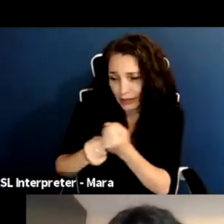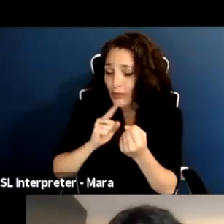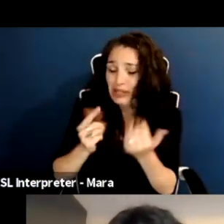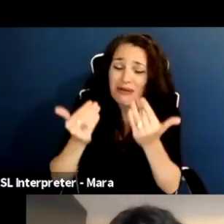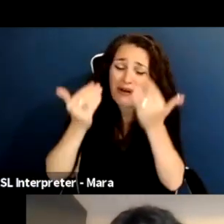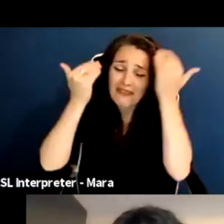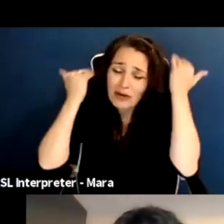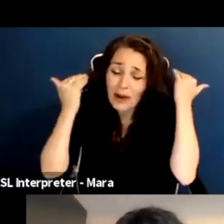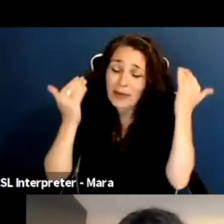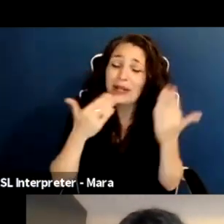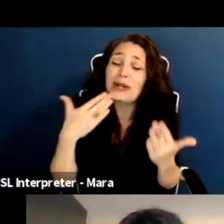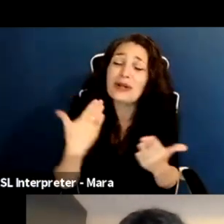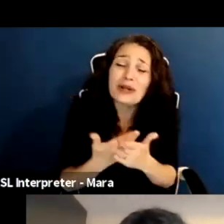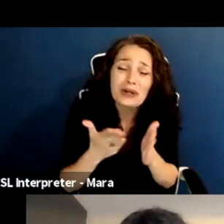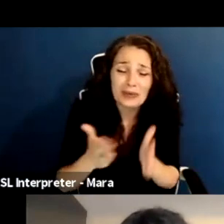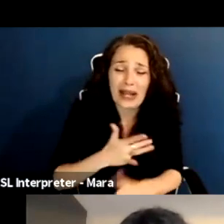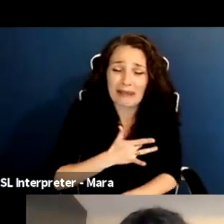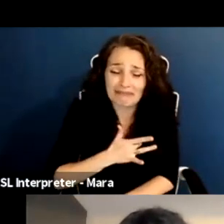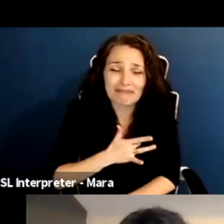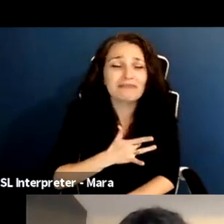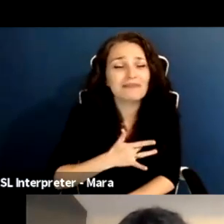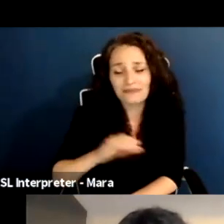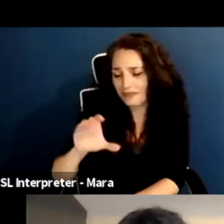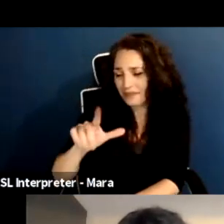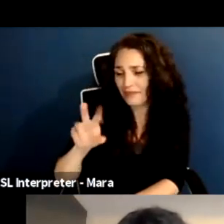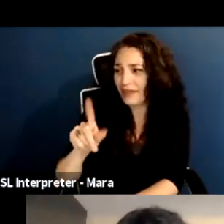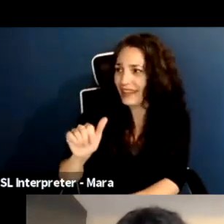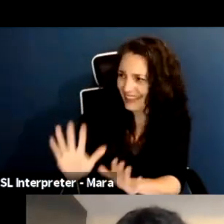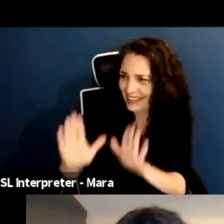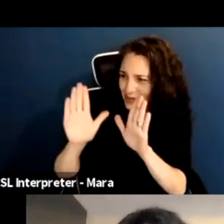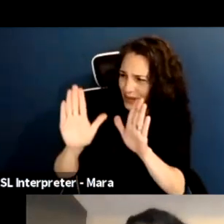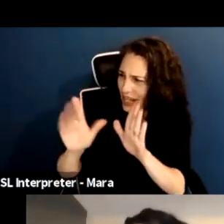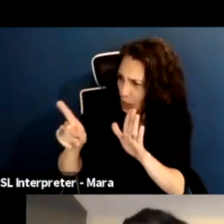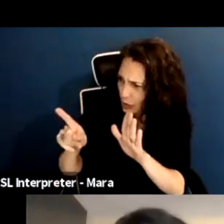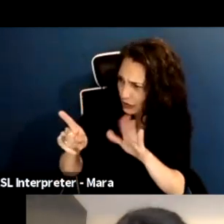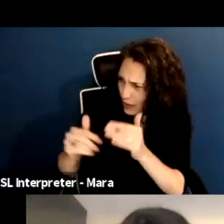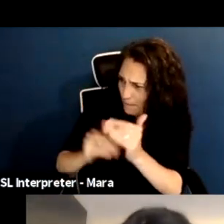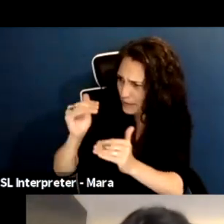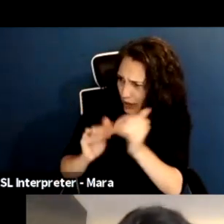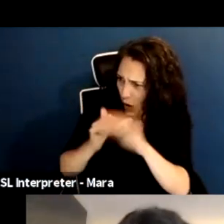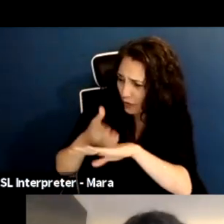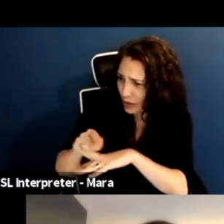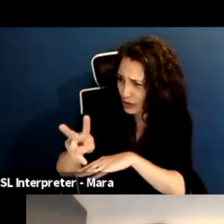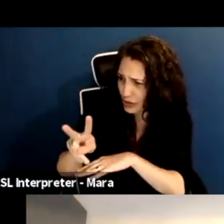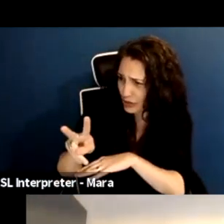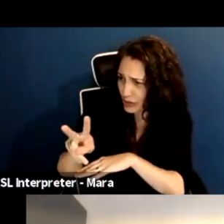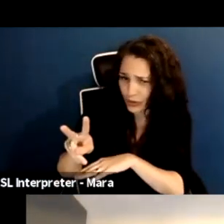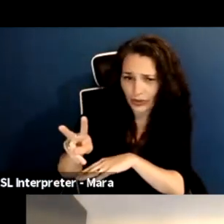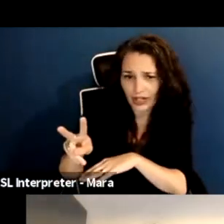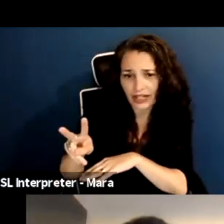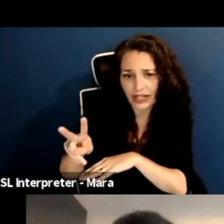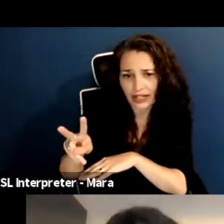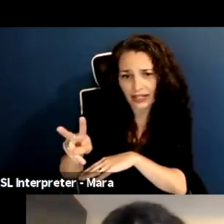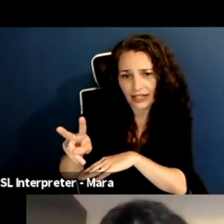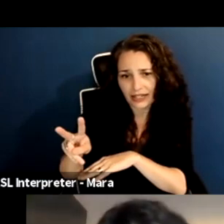And you've built what? More than two dozen houses across Memphis is that right? Not yet, I wish cause I would be like,